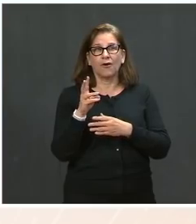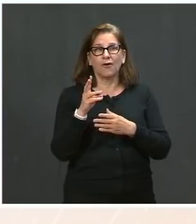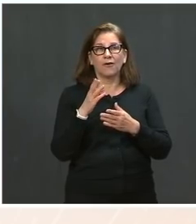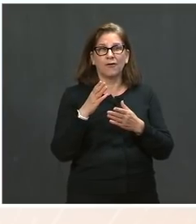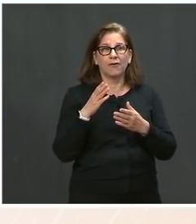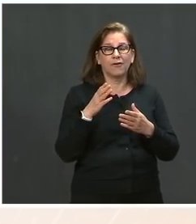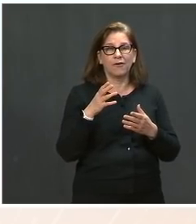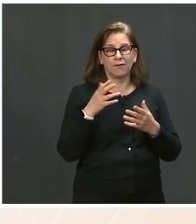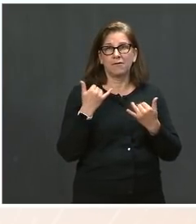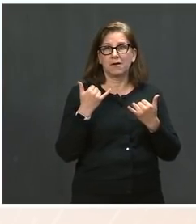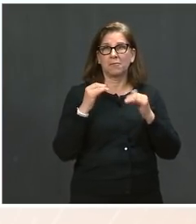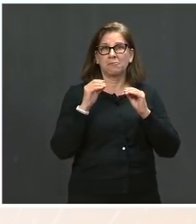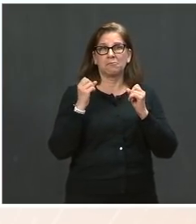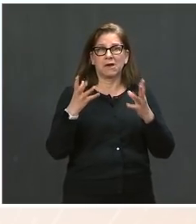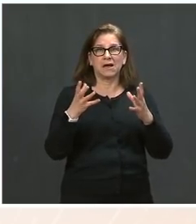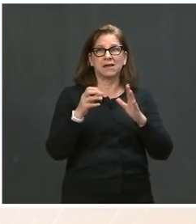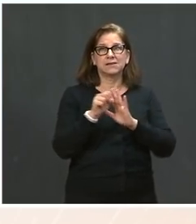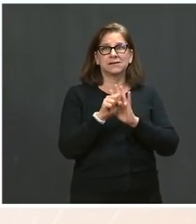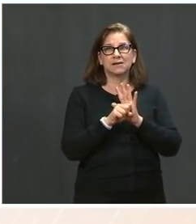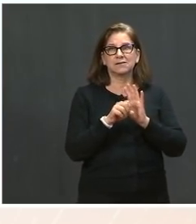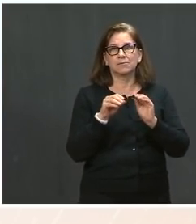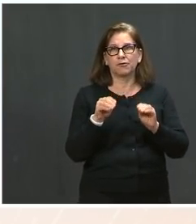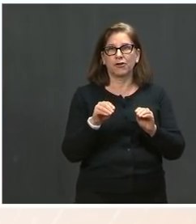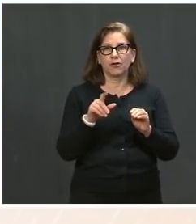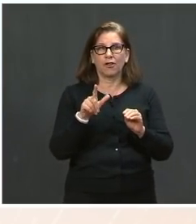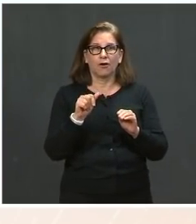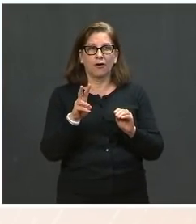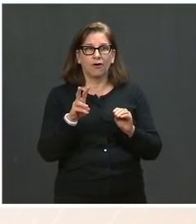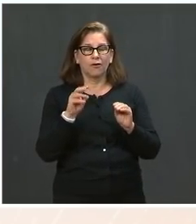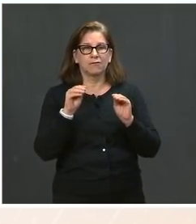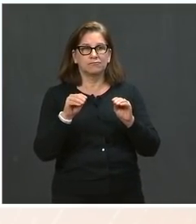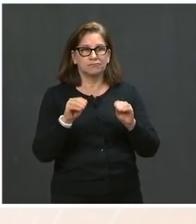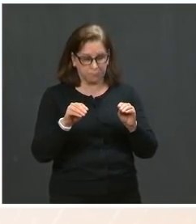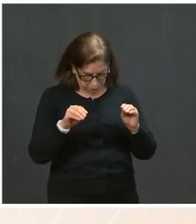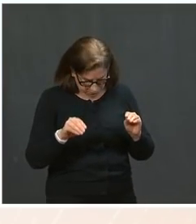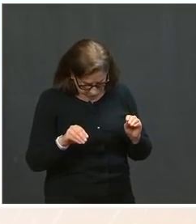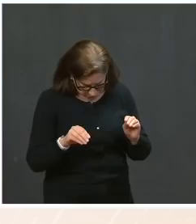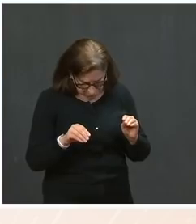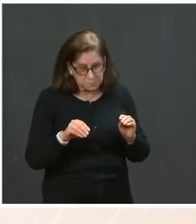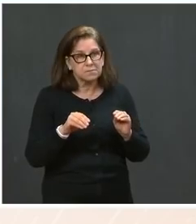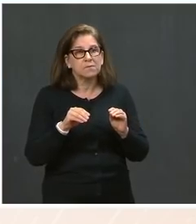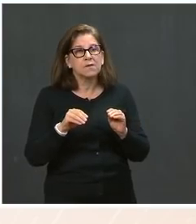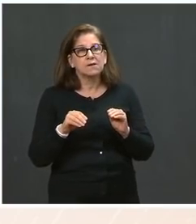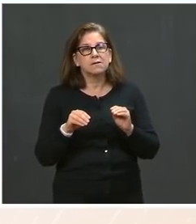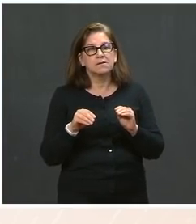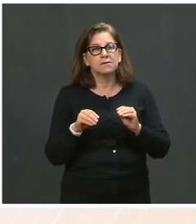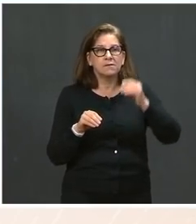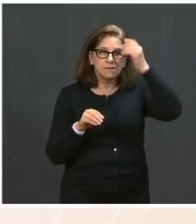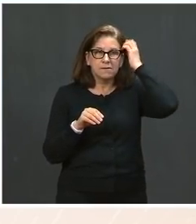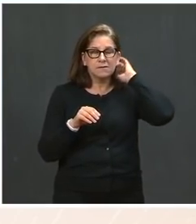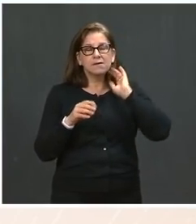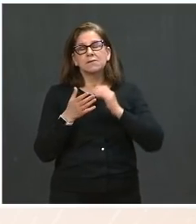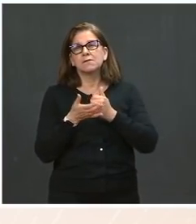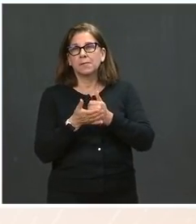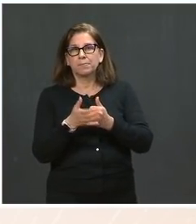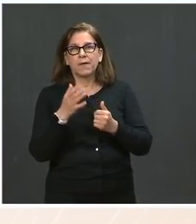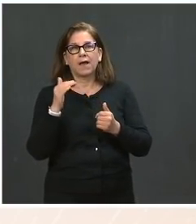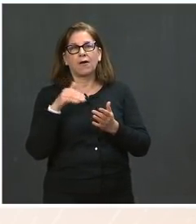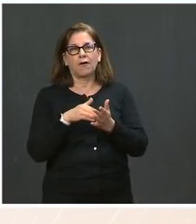in just the last few years. We know that they're impactful. In many places, there's bipartisan support for that. What -- one of the announcements he made today